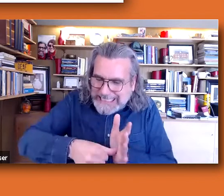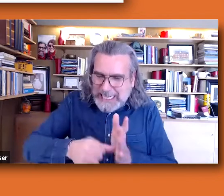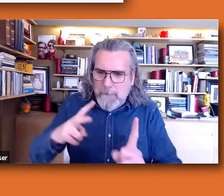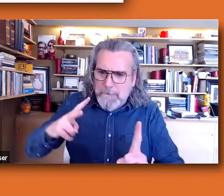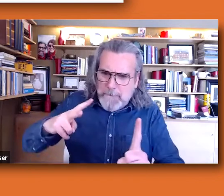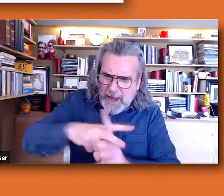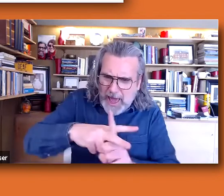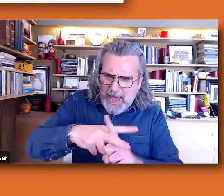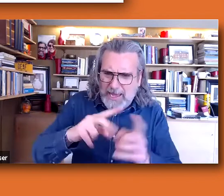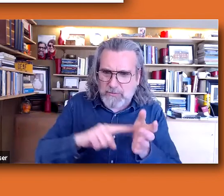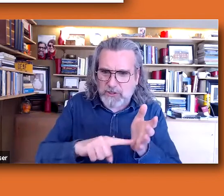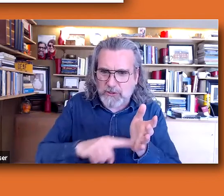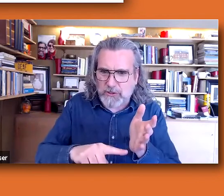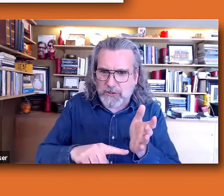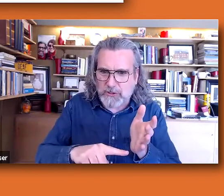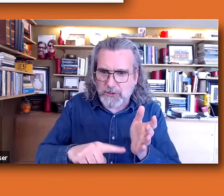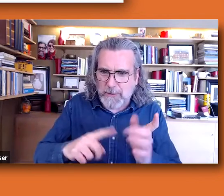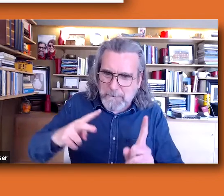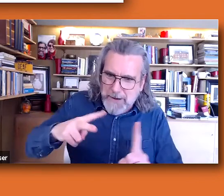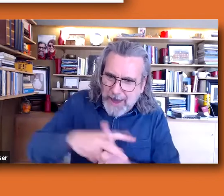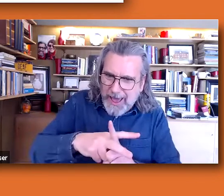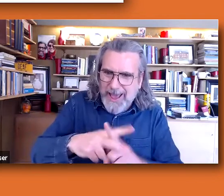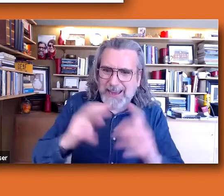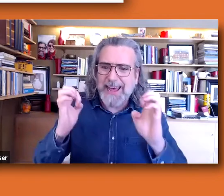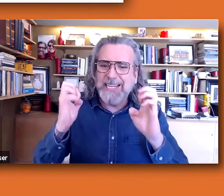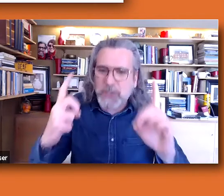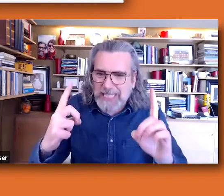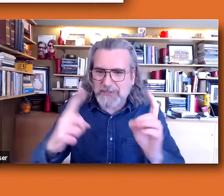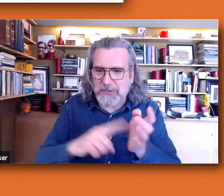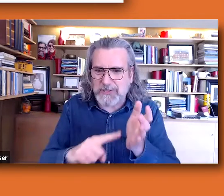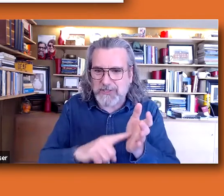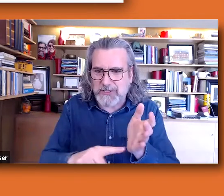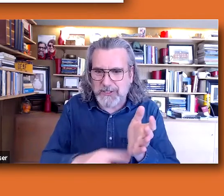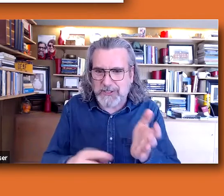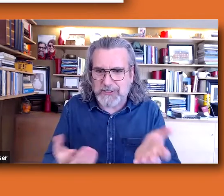but that department was mostly interested in applied research. They wanted applied research,